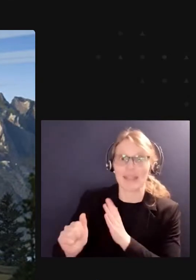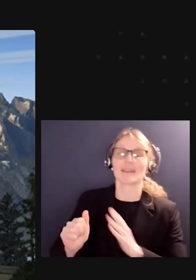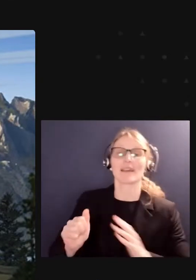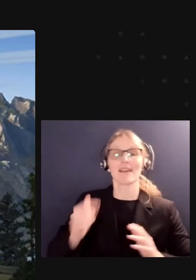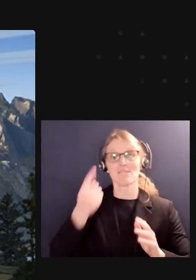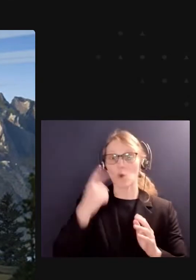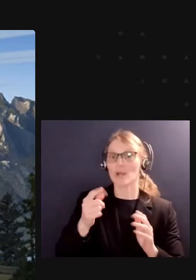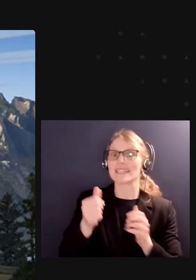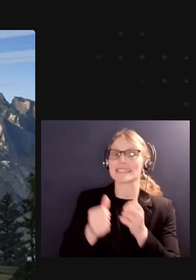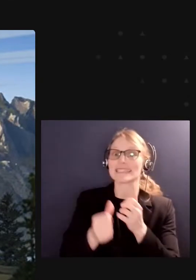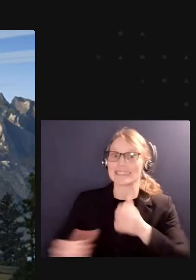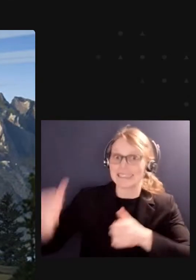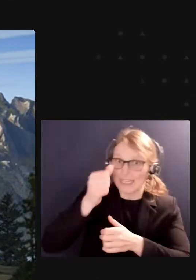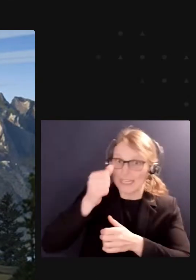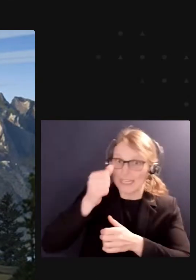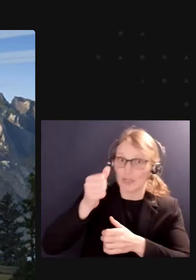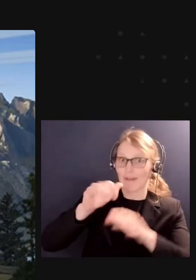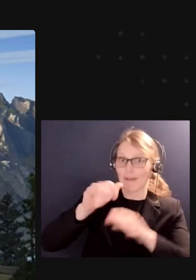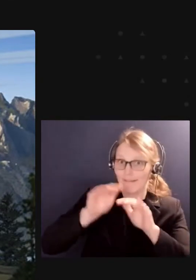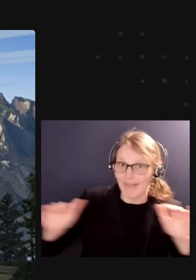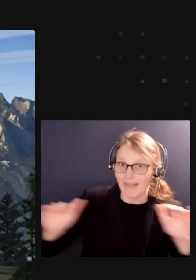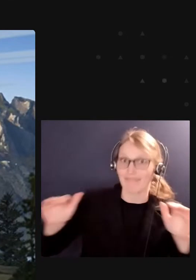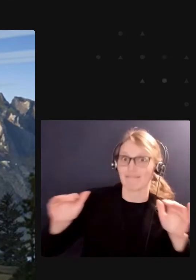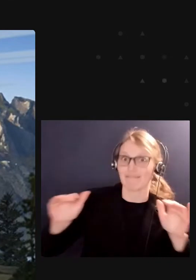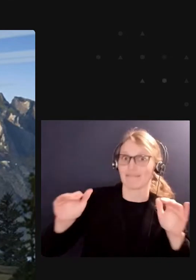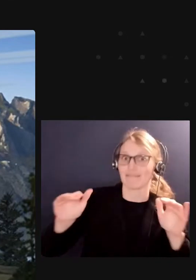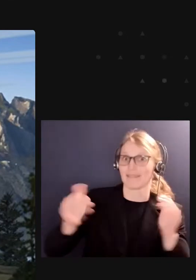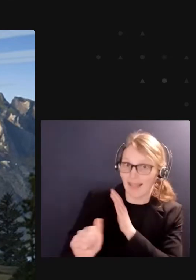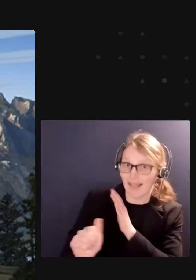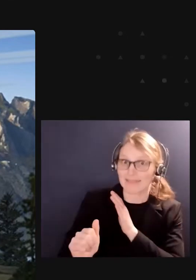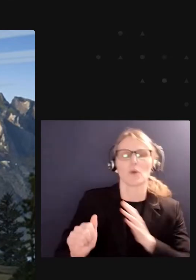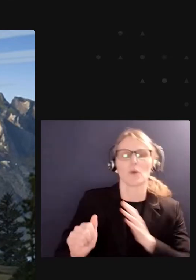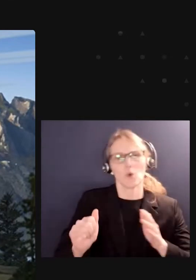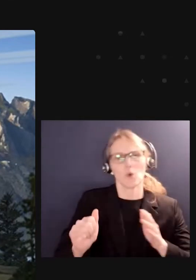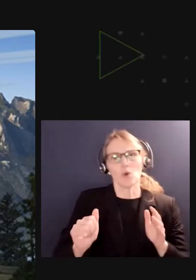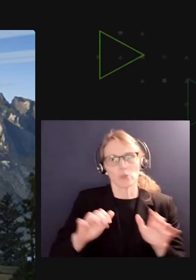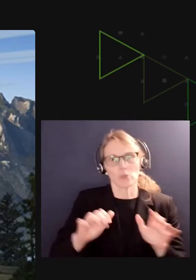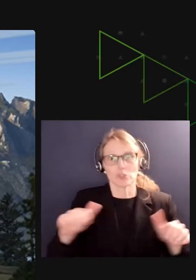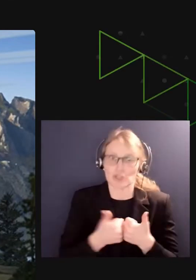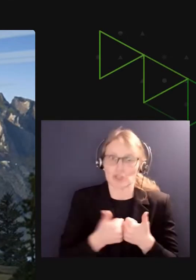is so challenging to find, and we're all trying to land the same people.